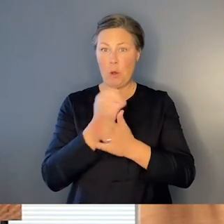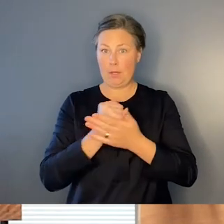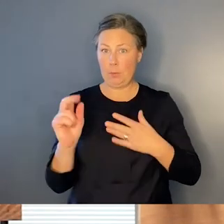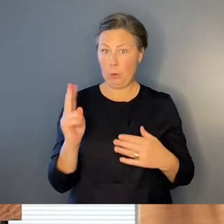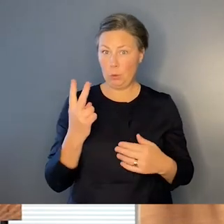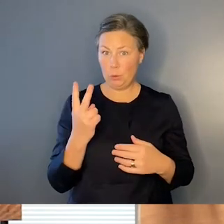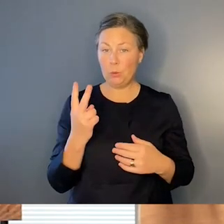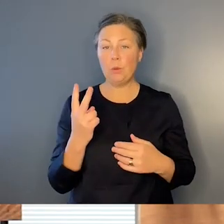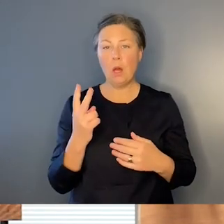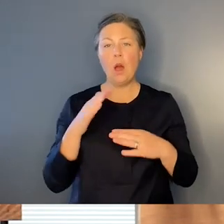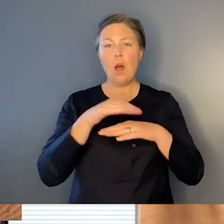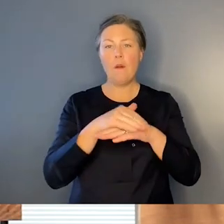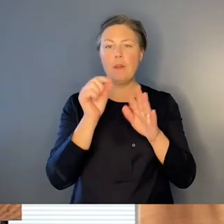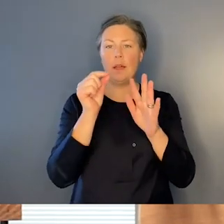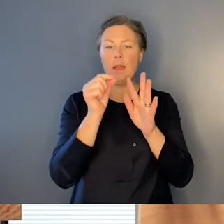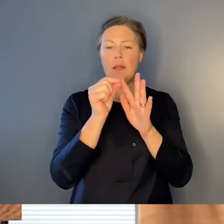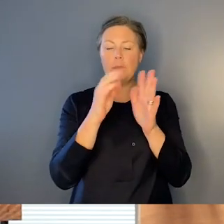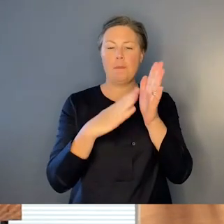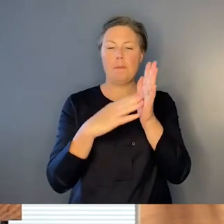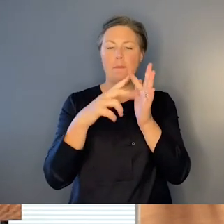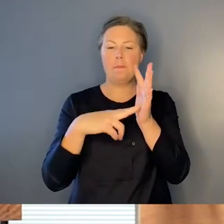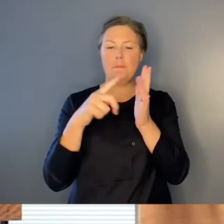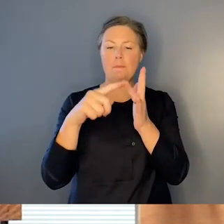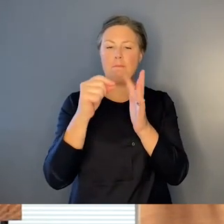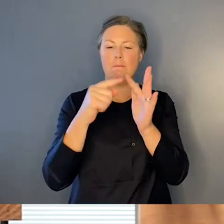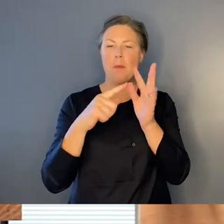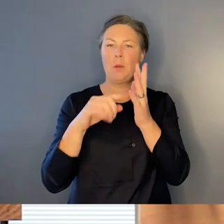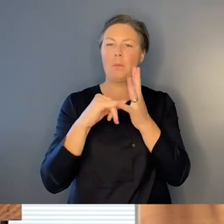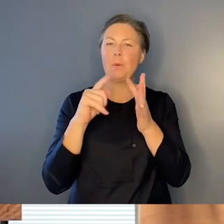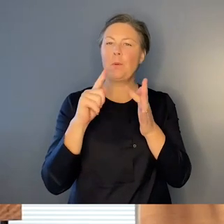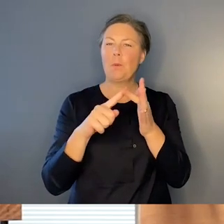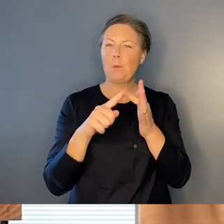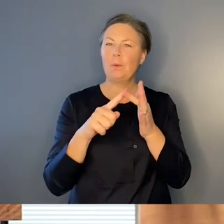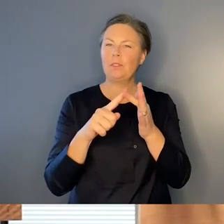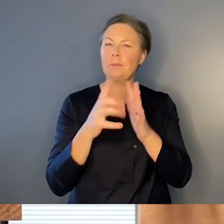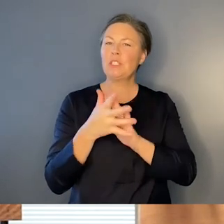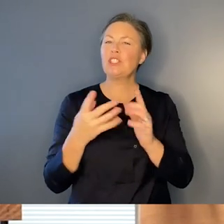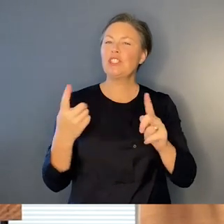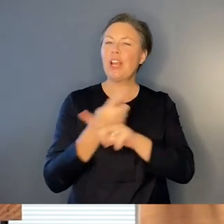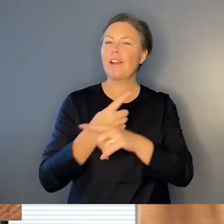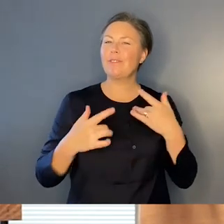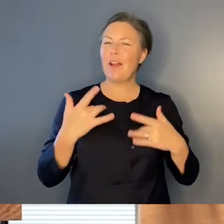Our first video can be found on our social media channels. In that video, we explained what menopause is,